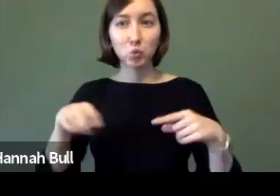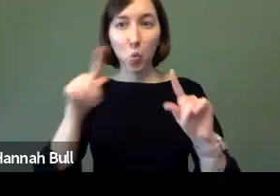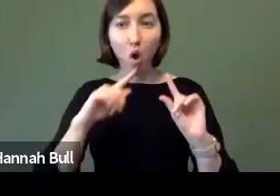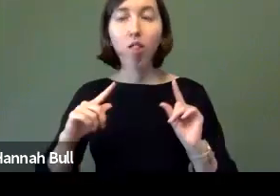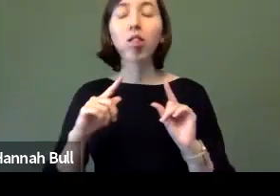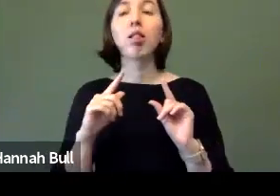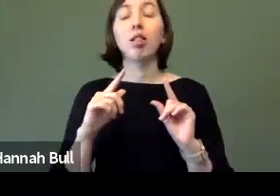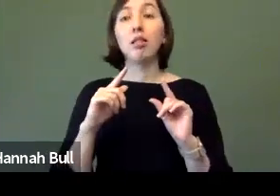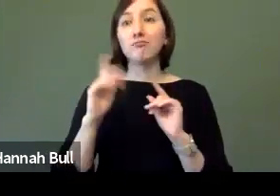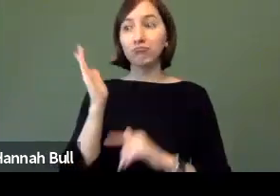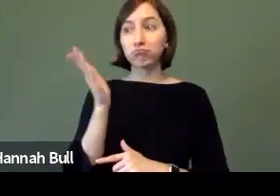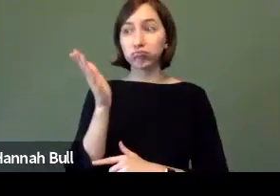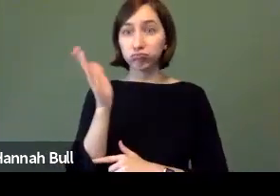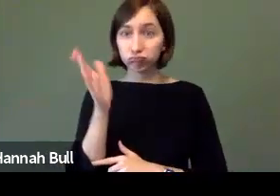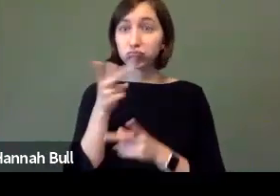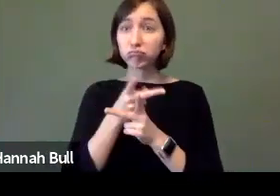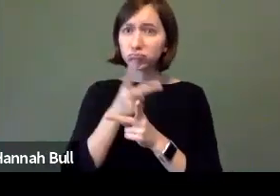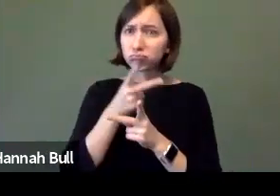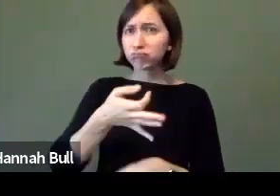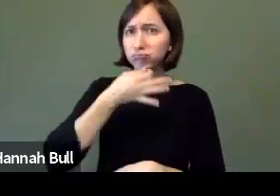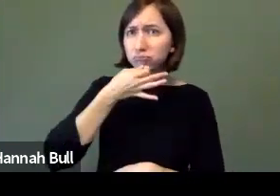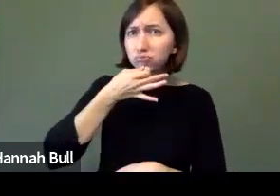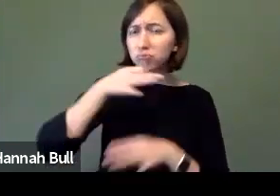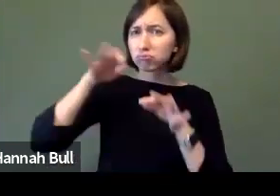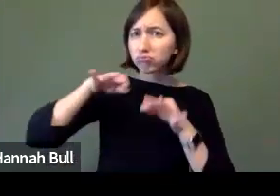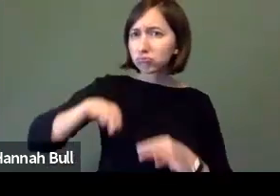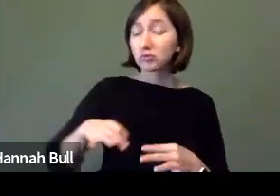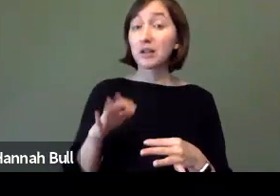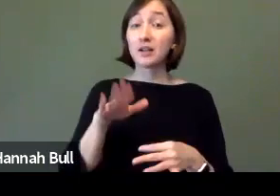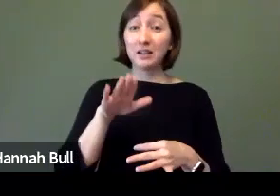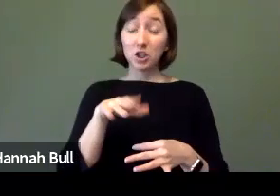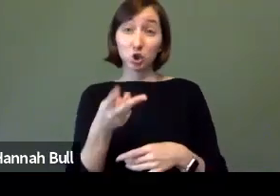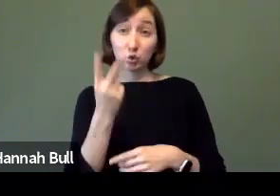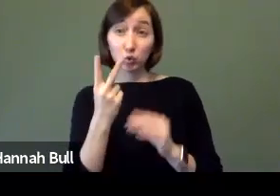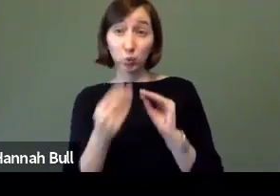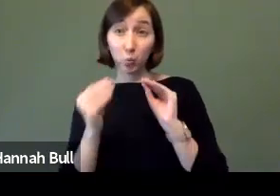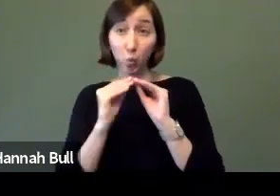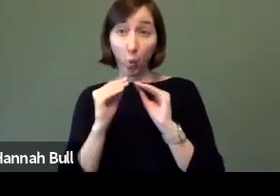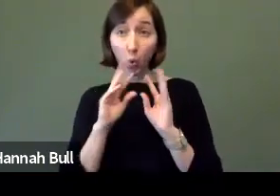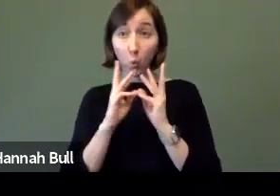We wanted to remind everyone that we have two more webinars in this series.